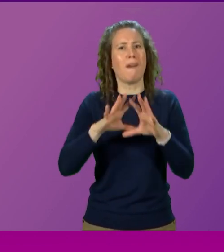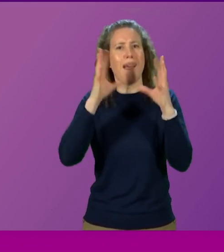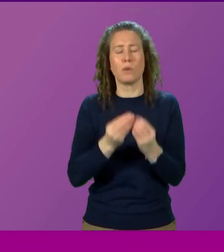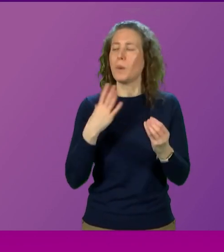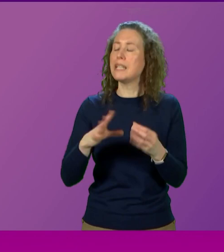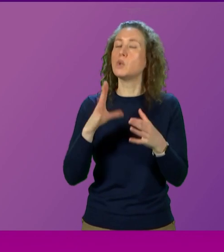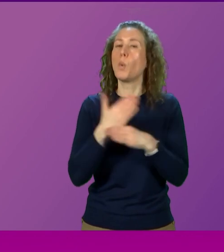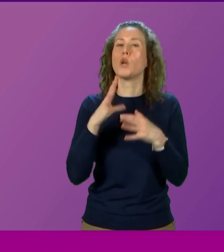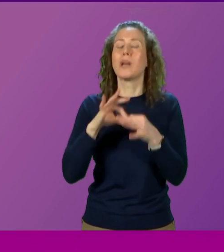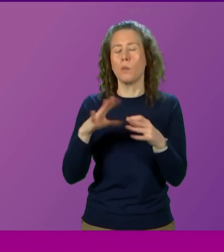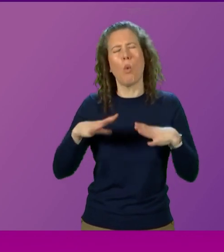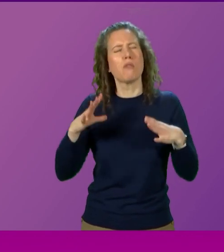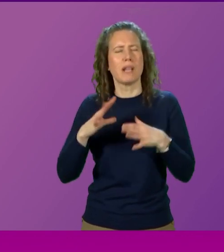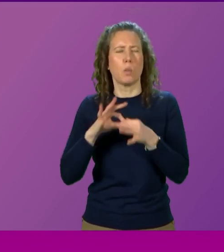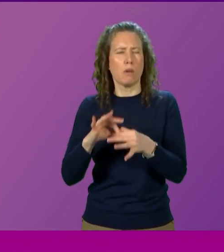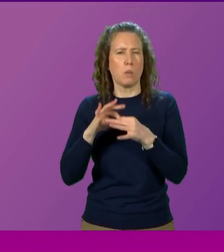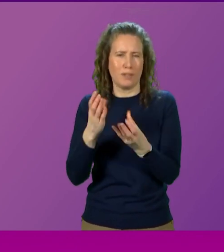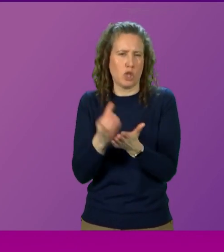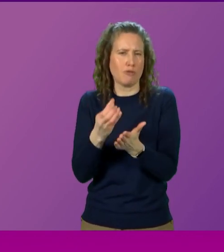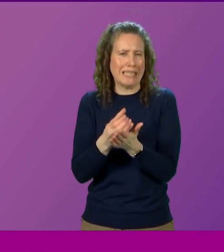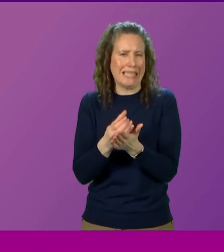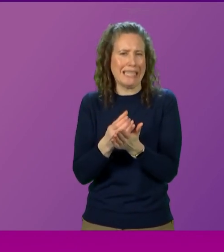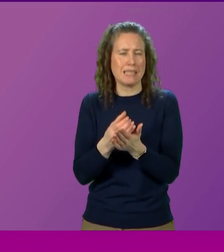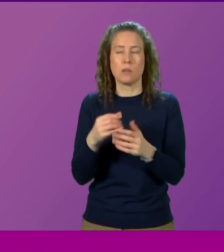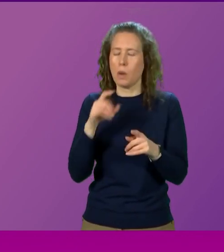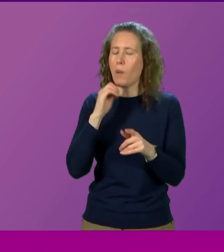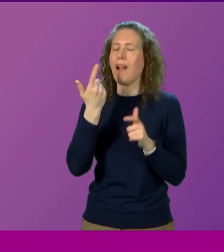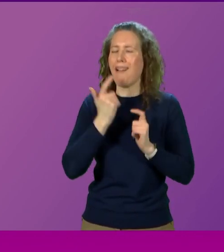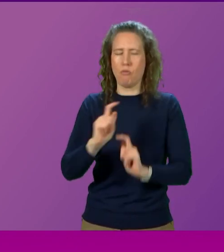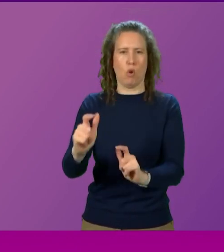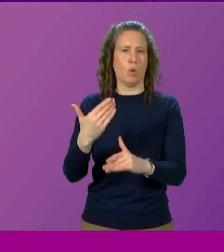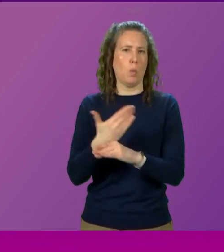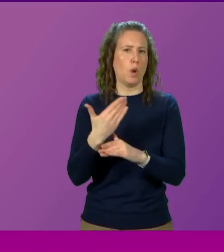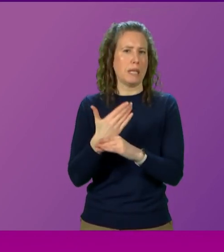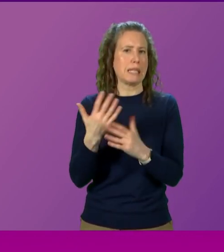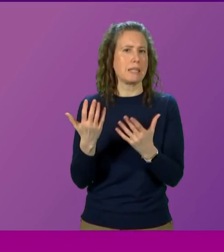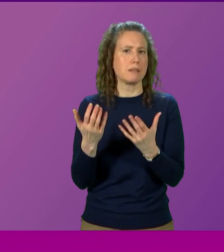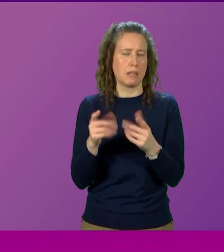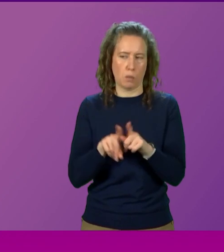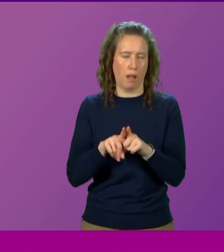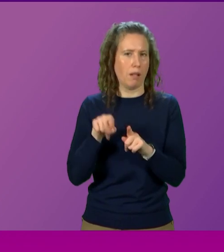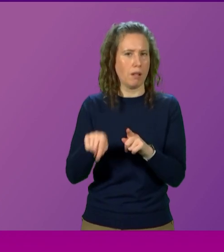We already work closely with charitable organisations and we will continue to do so.